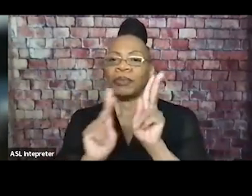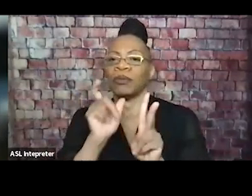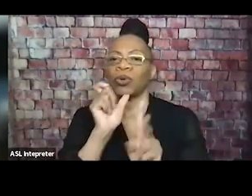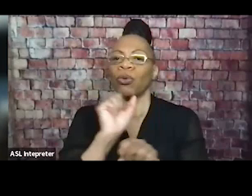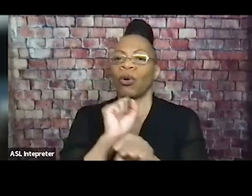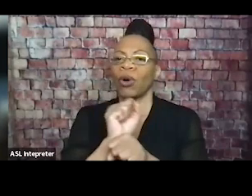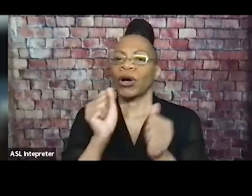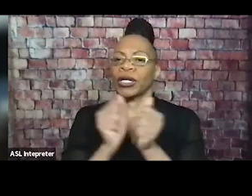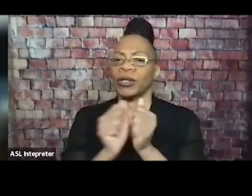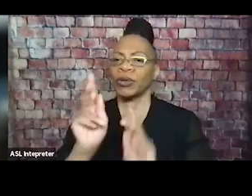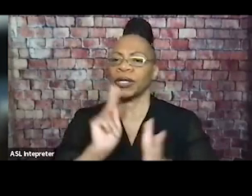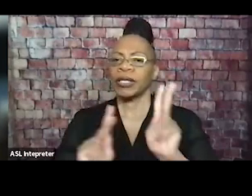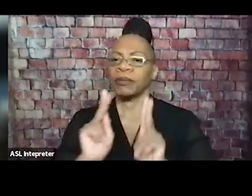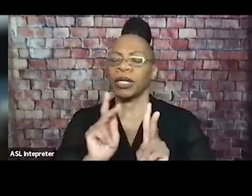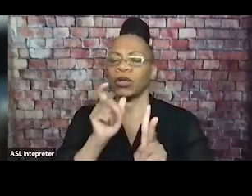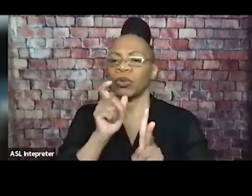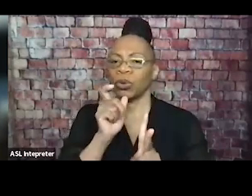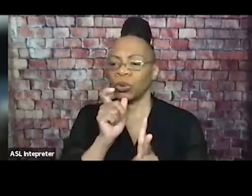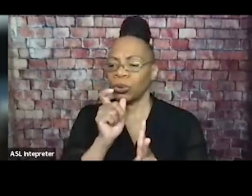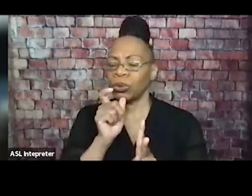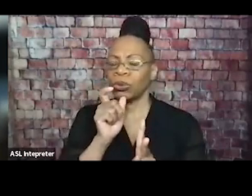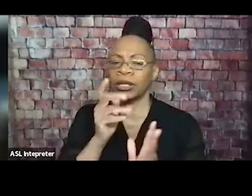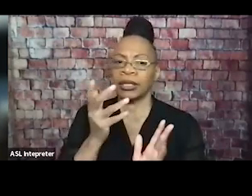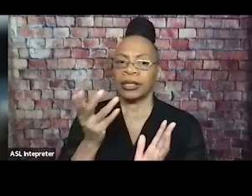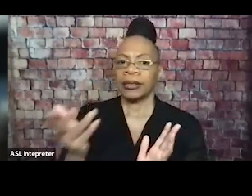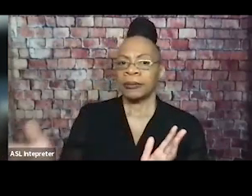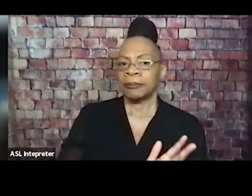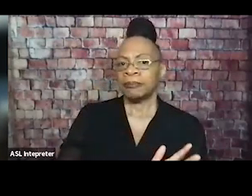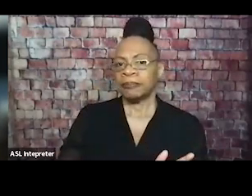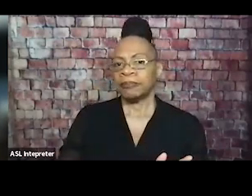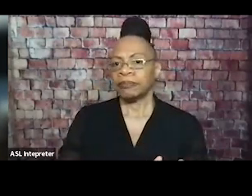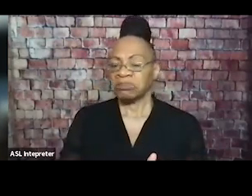that are in jails or prisons